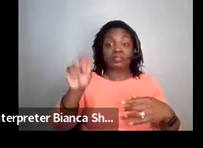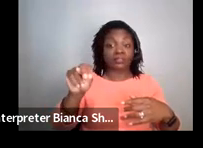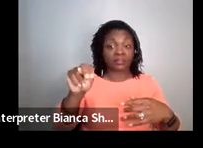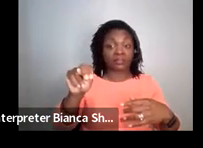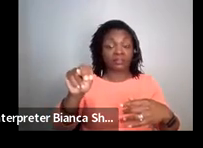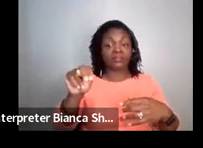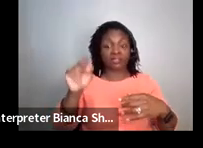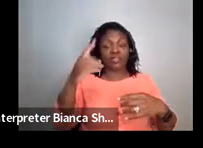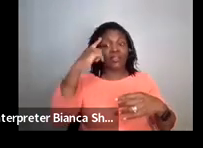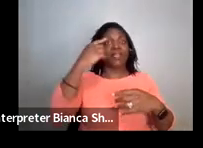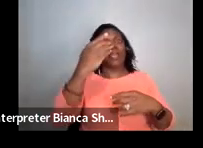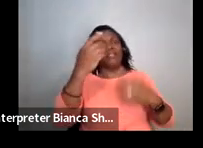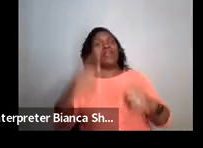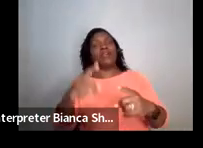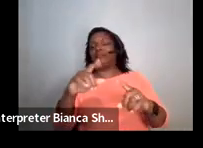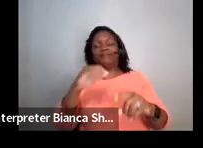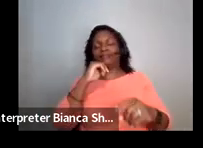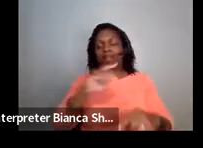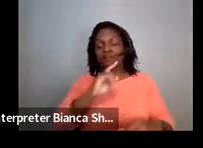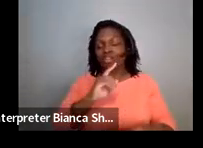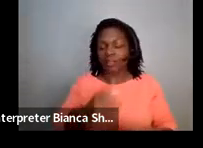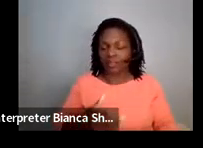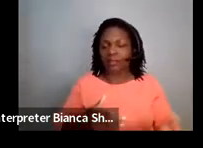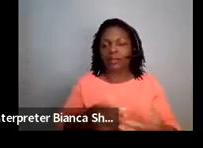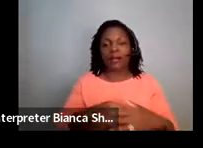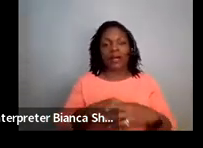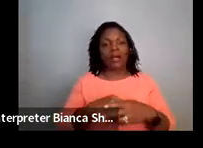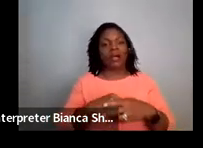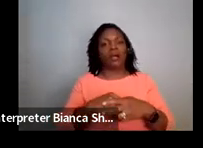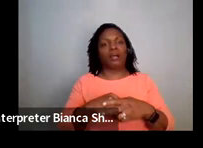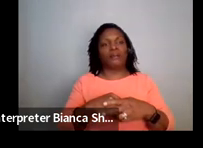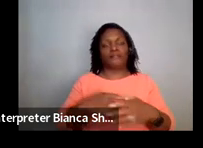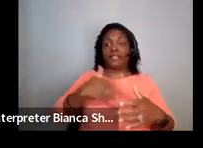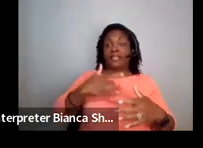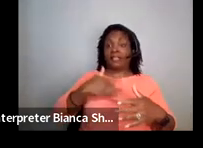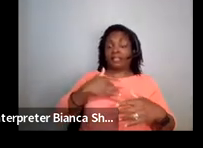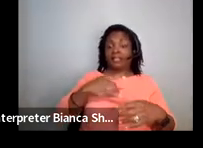In fact, it is a dementia and it will progress fairly quickly with Louis body.